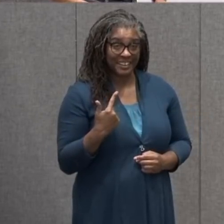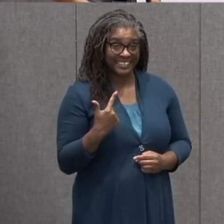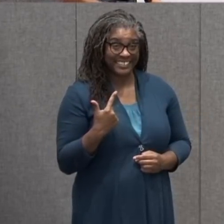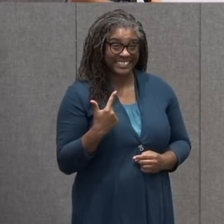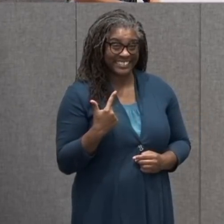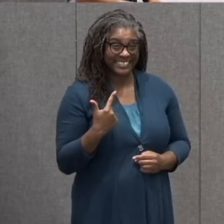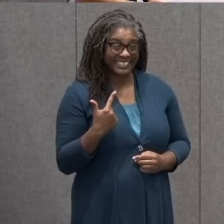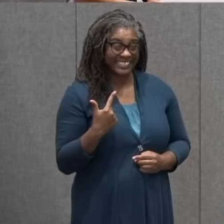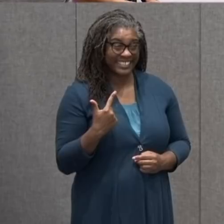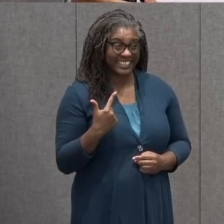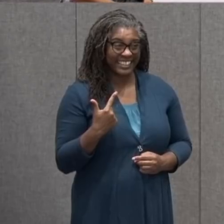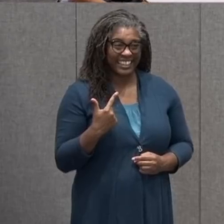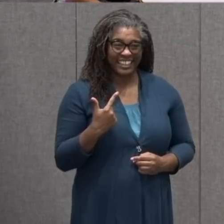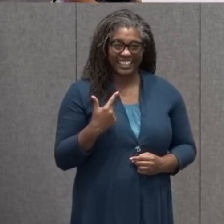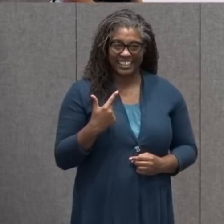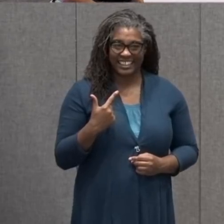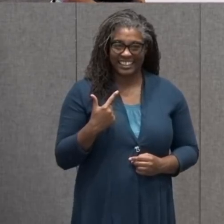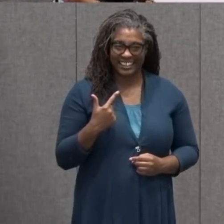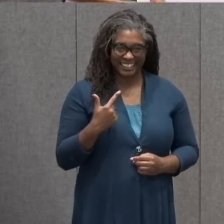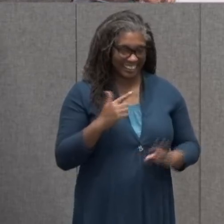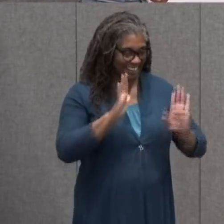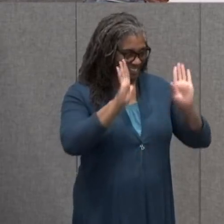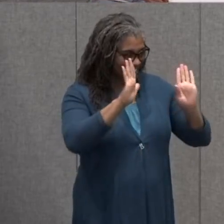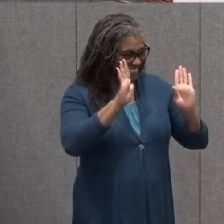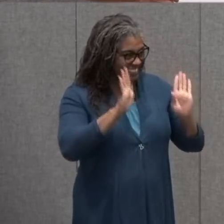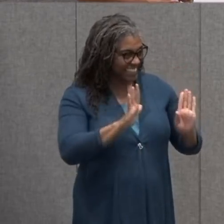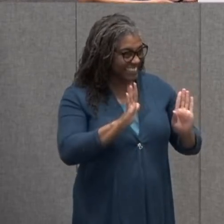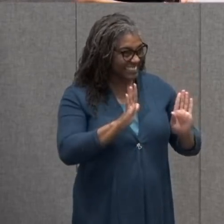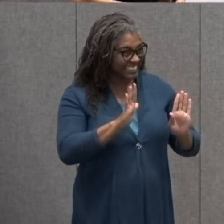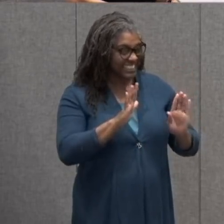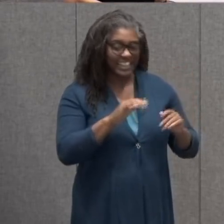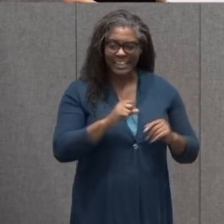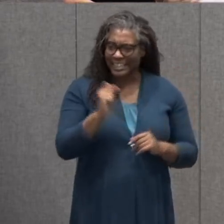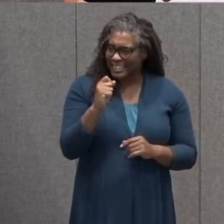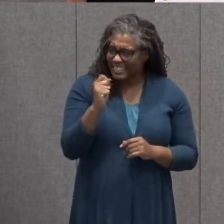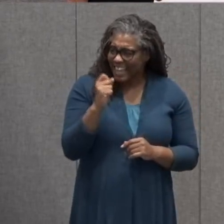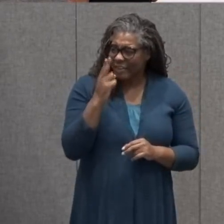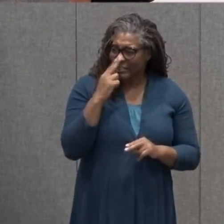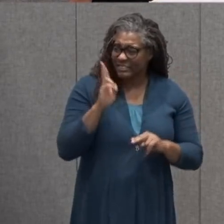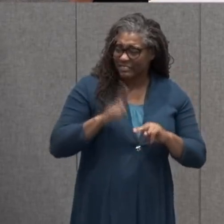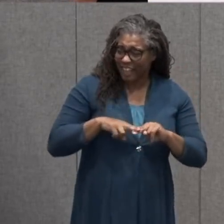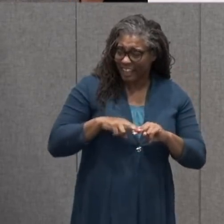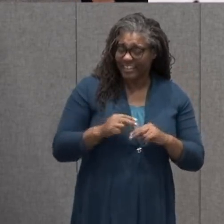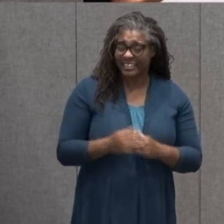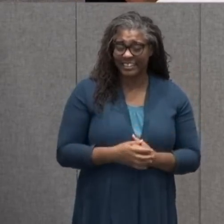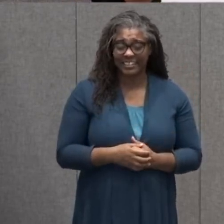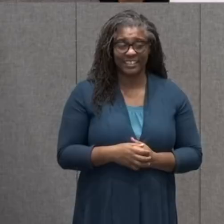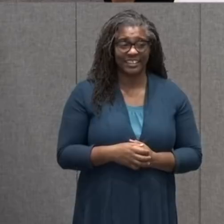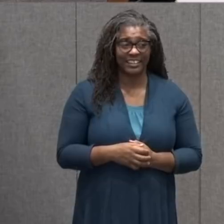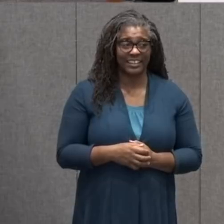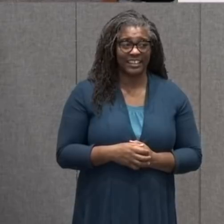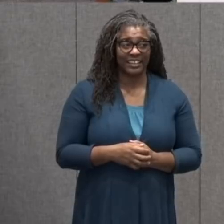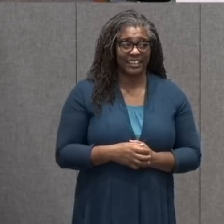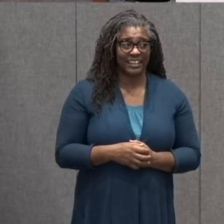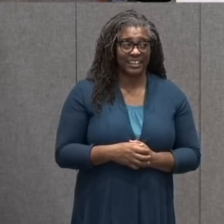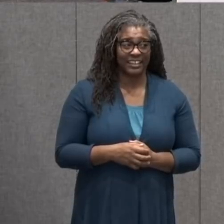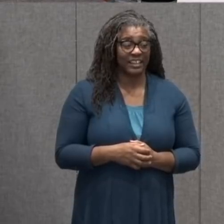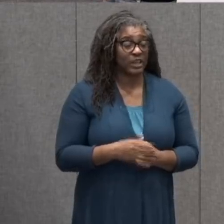That was fantastic, good job. All right Ms. Kay, that was really fun. Now you know, we're playing this now to show you